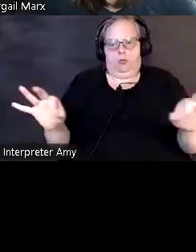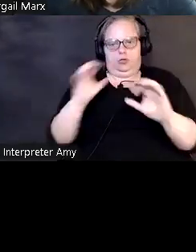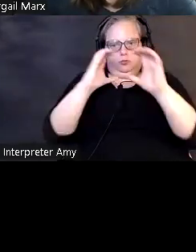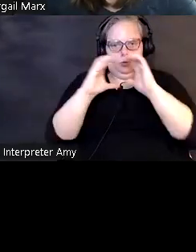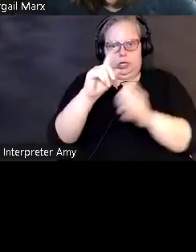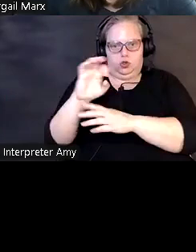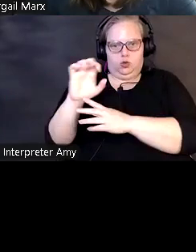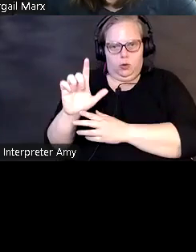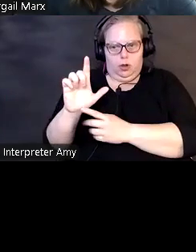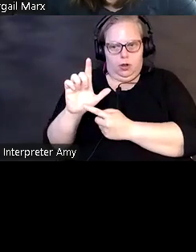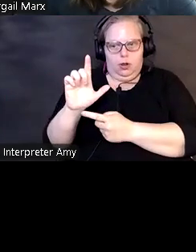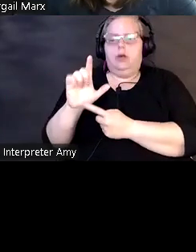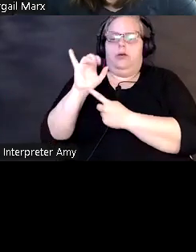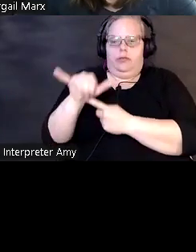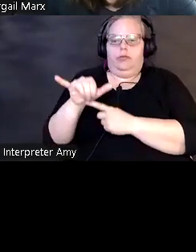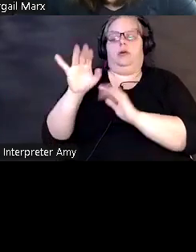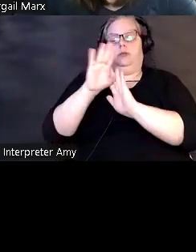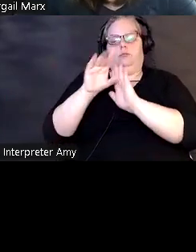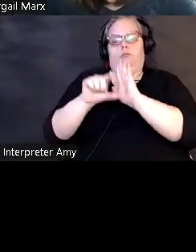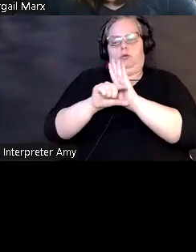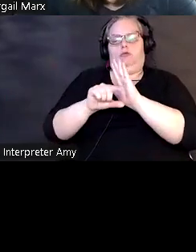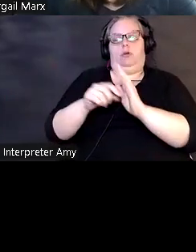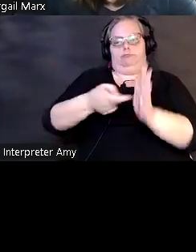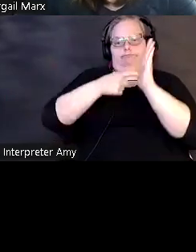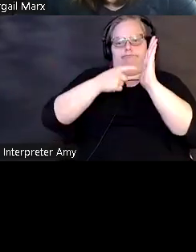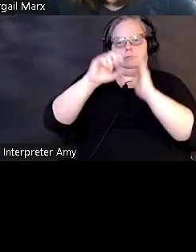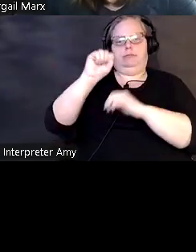that's where the background of a speech language pathologist comes in.